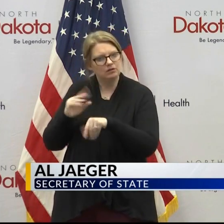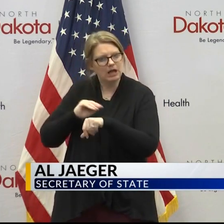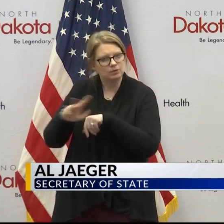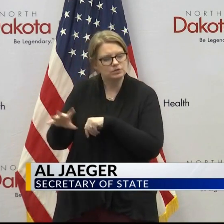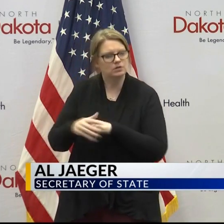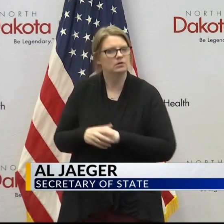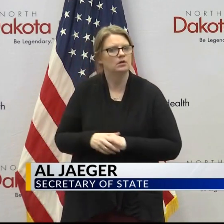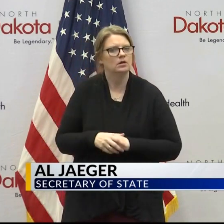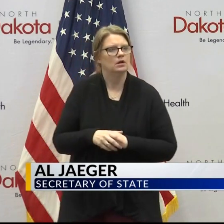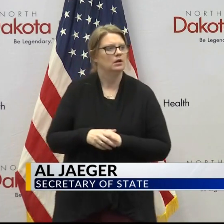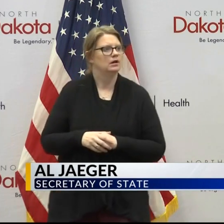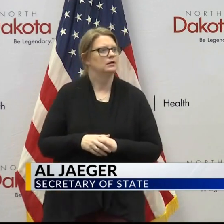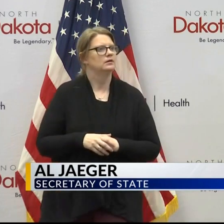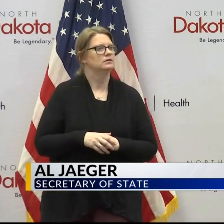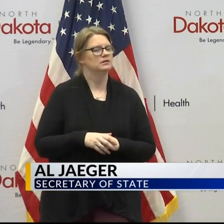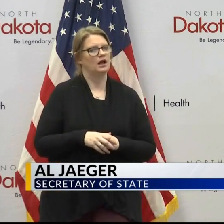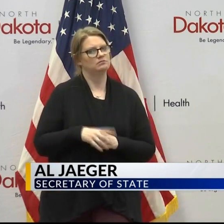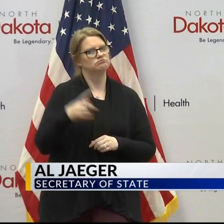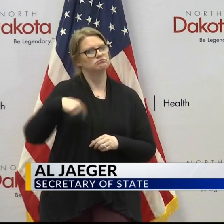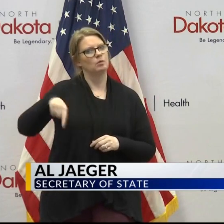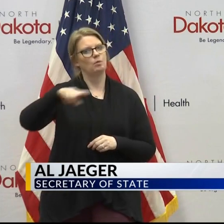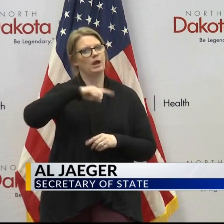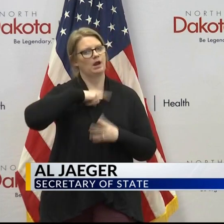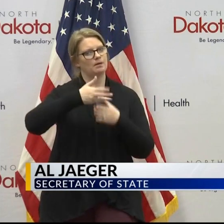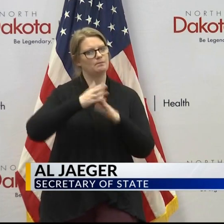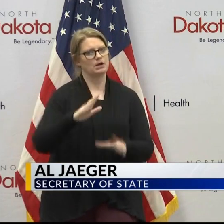THE FEW DAYS. ALSO ATTORNEY GENERAL.